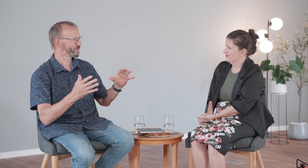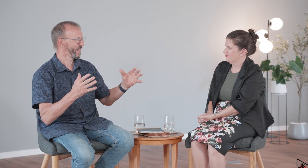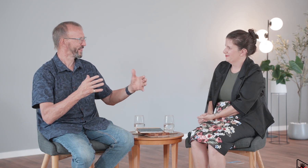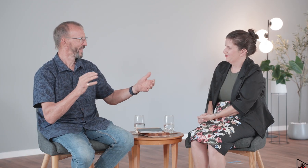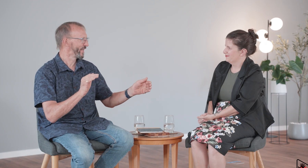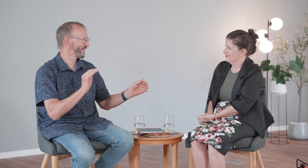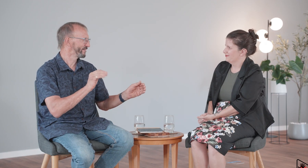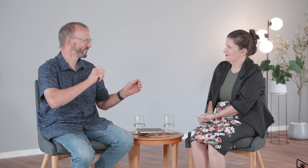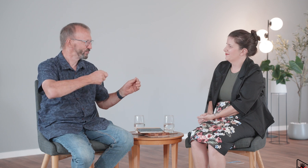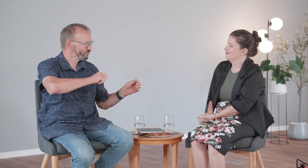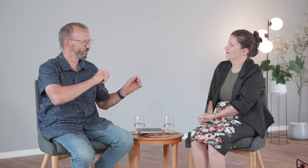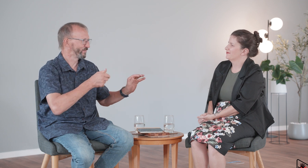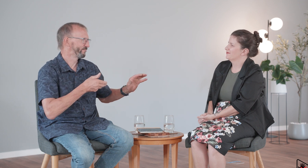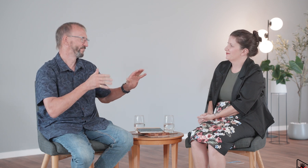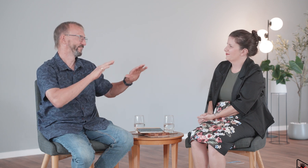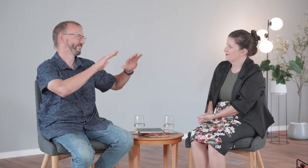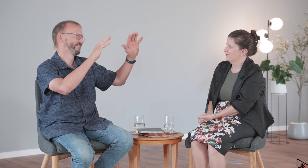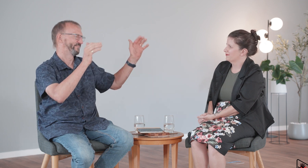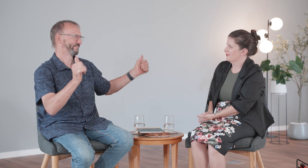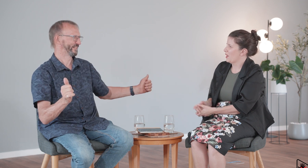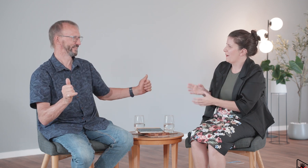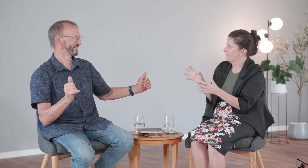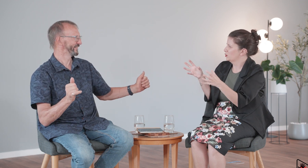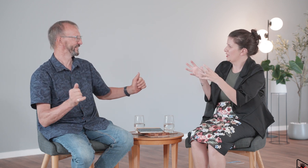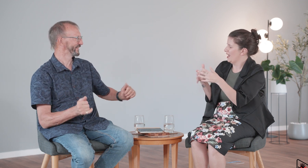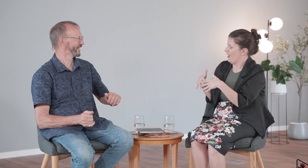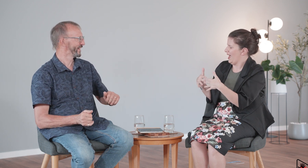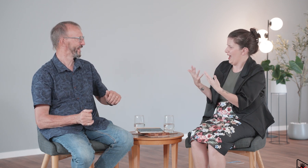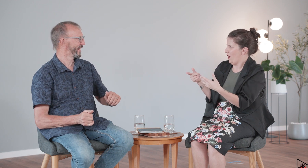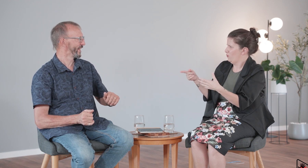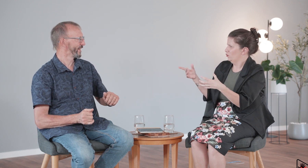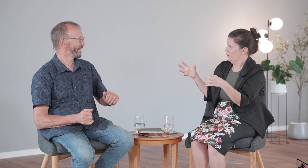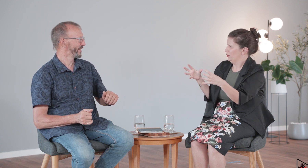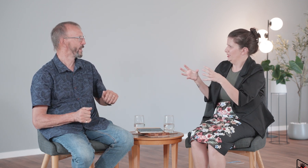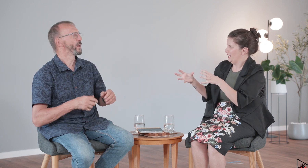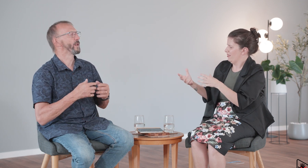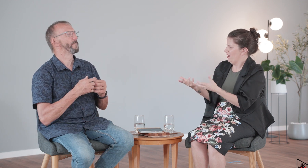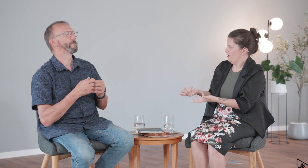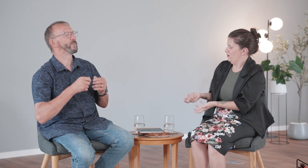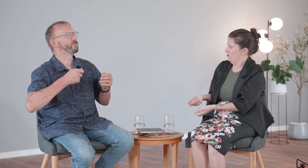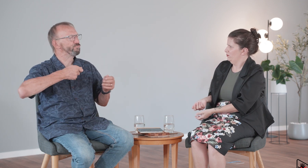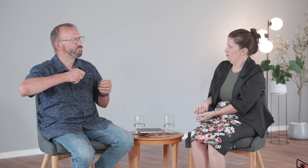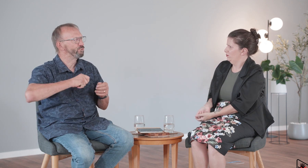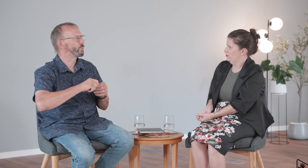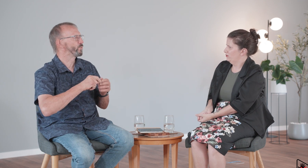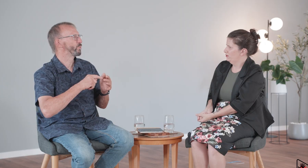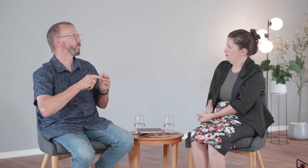And then after that, everything's assembled and screwed. And how do you assemble a bed? Well,